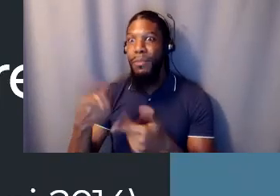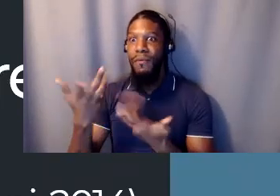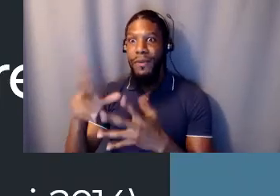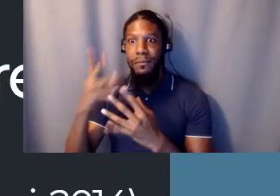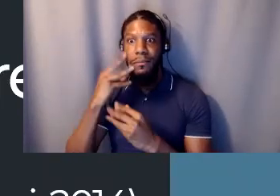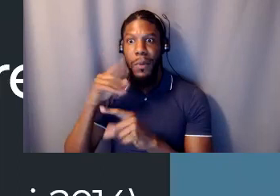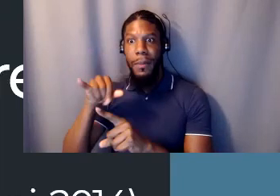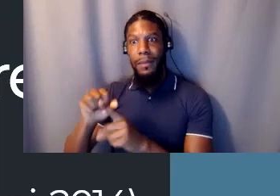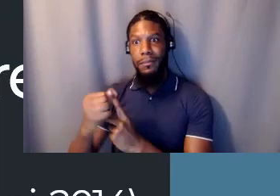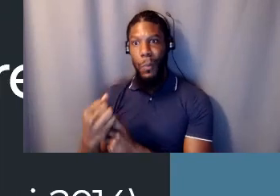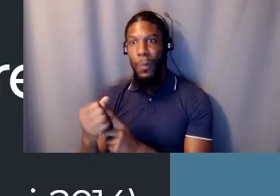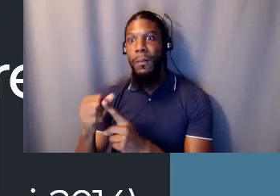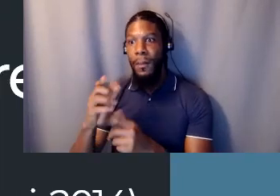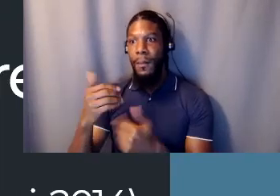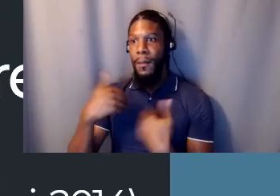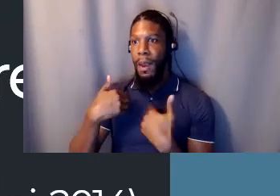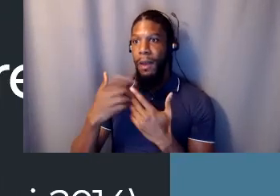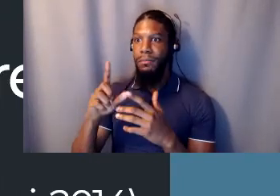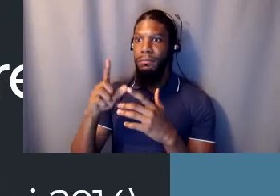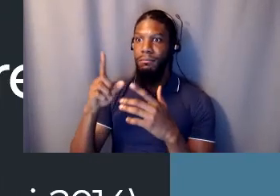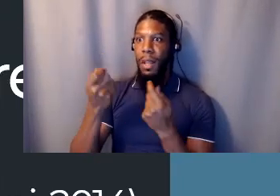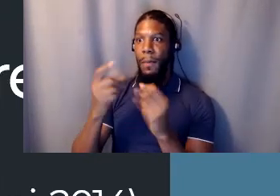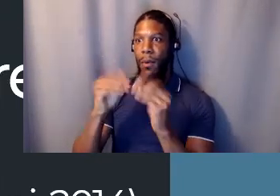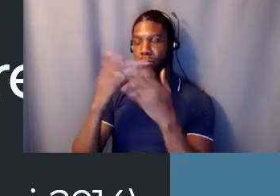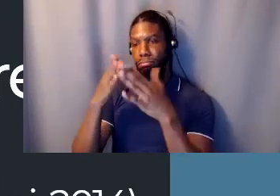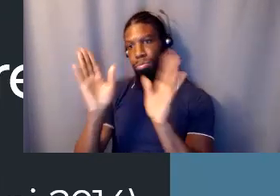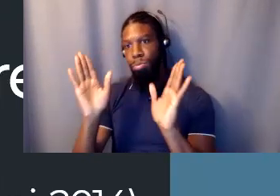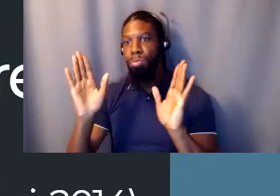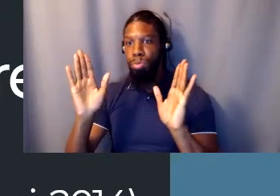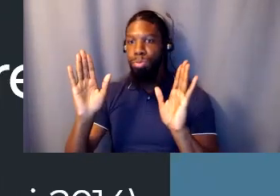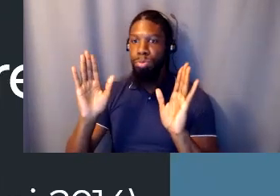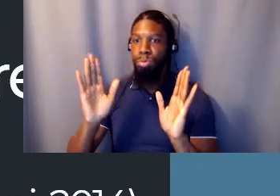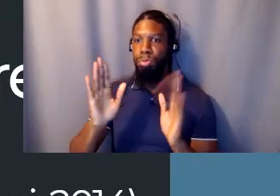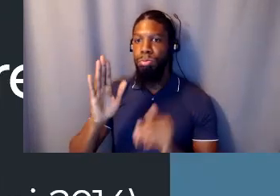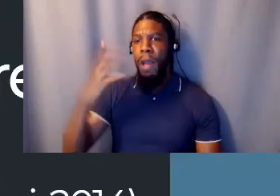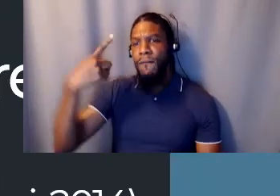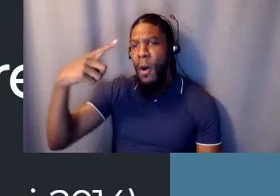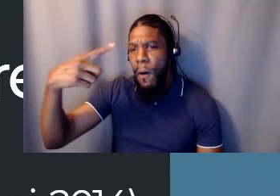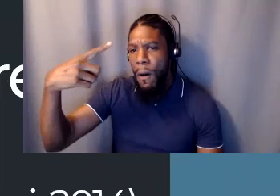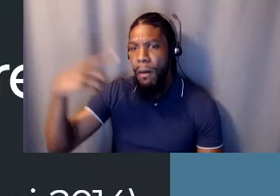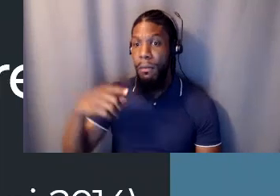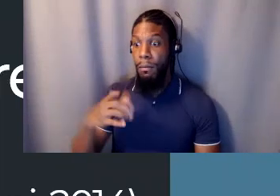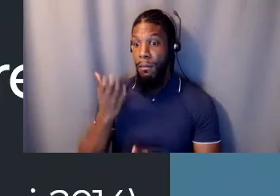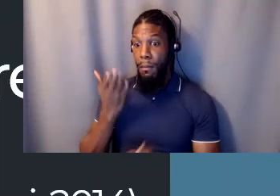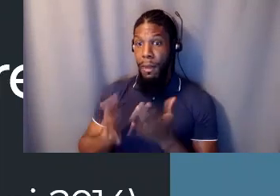And if we think about that, that might be a link to several things. It could be the stage in the writing or learning process.